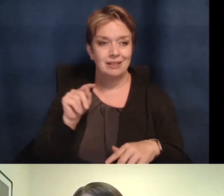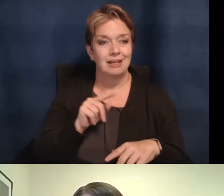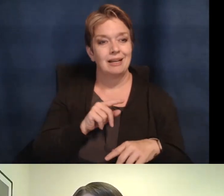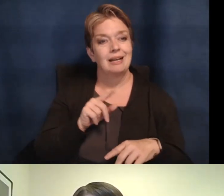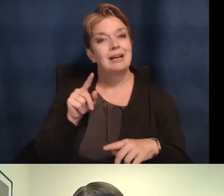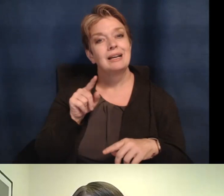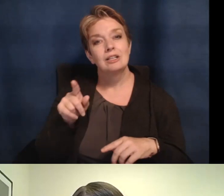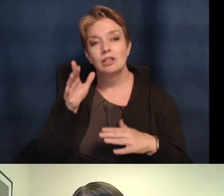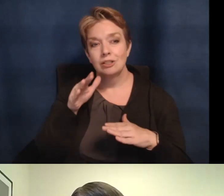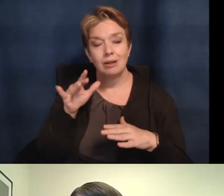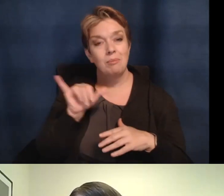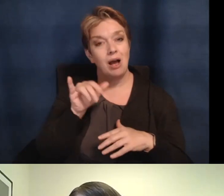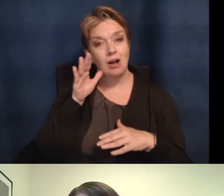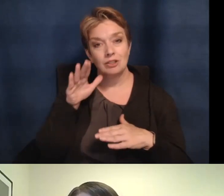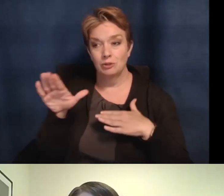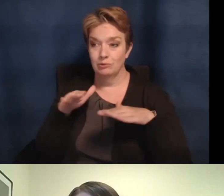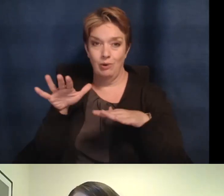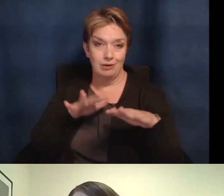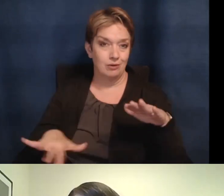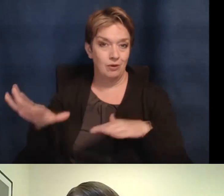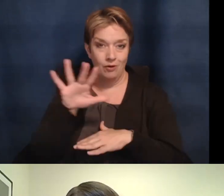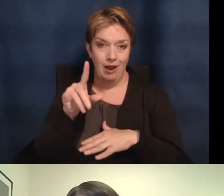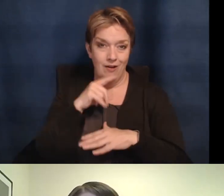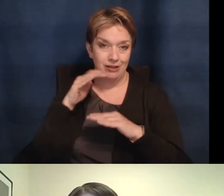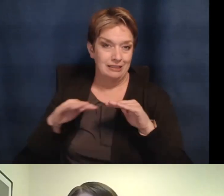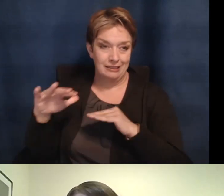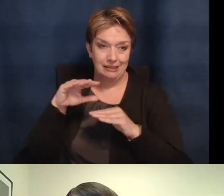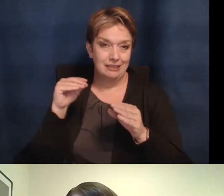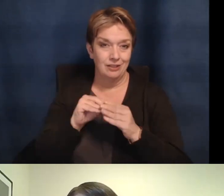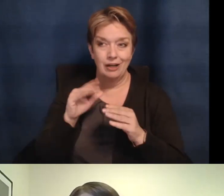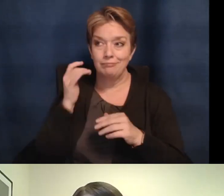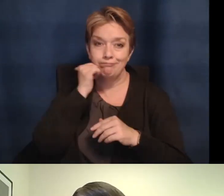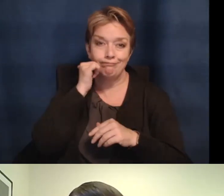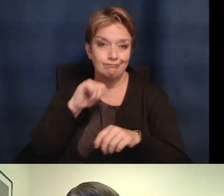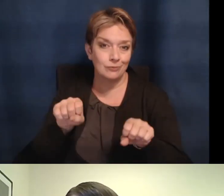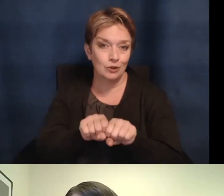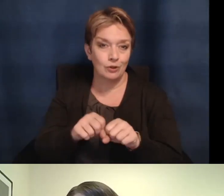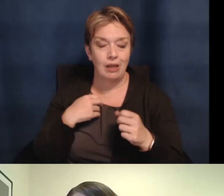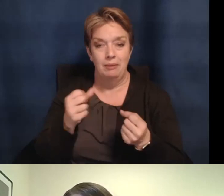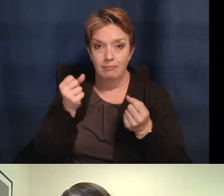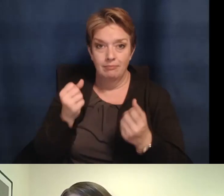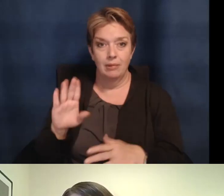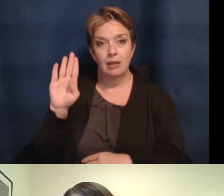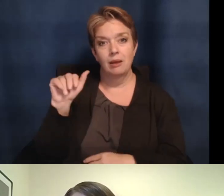the desert in her P.F. Flyers; so many bandanas that she would have in her pocket or around her neck.